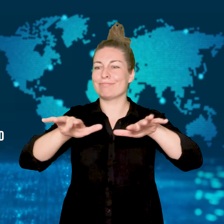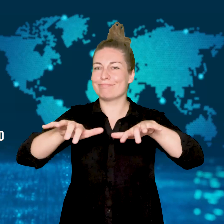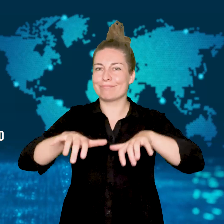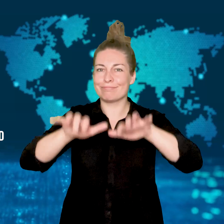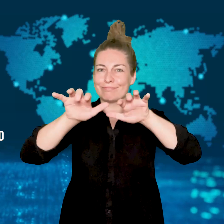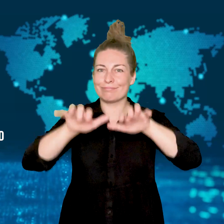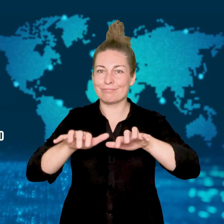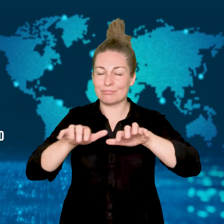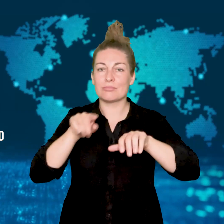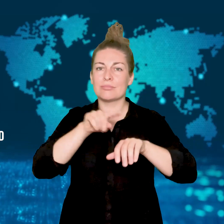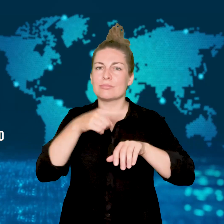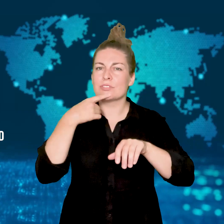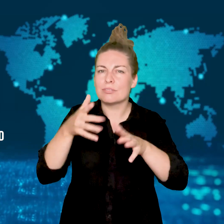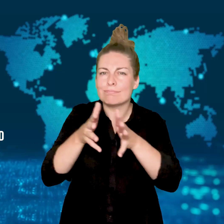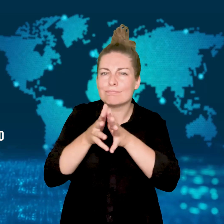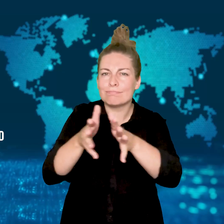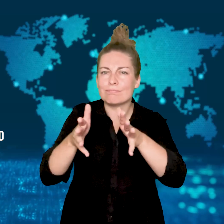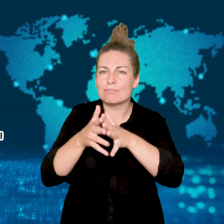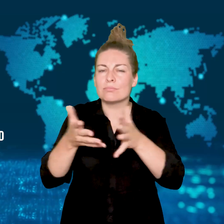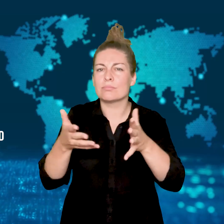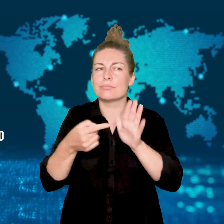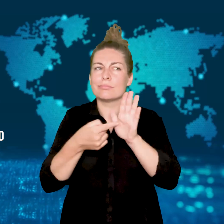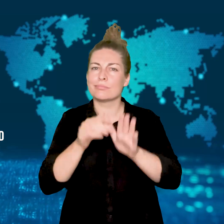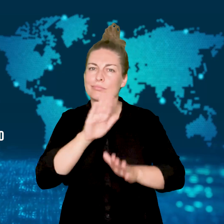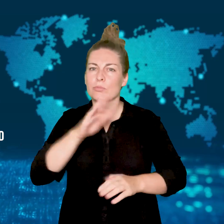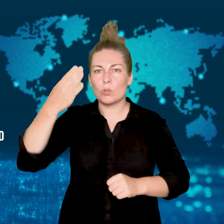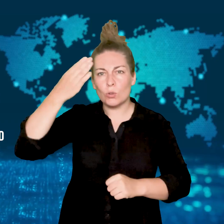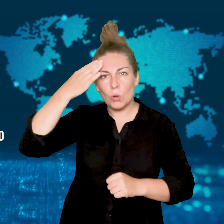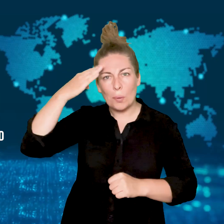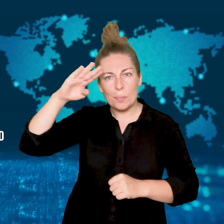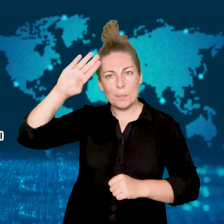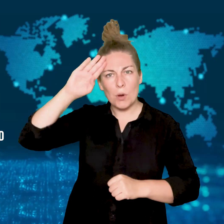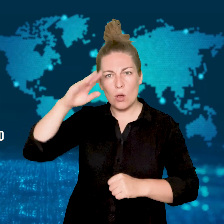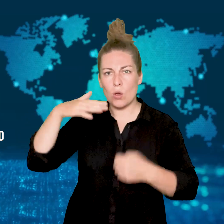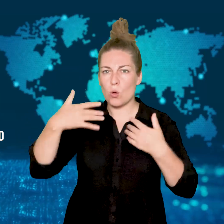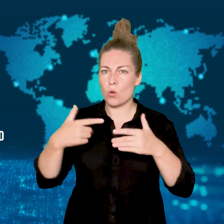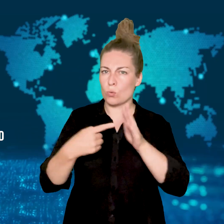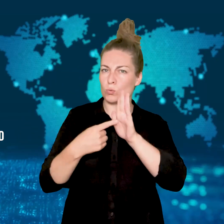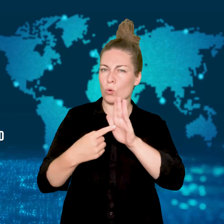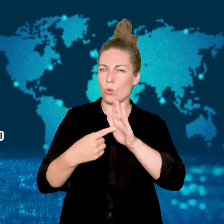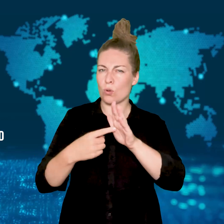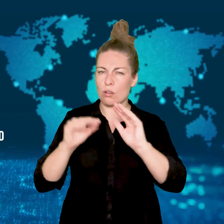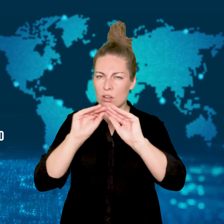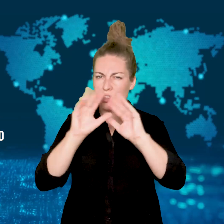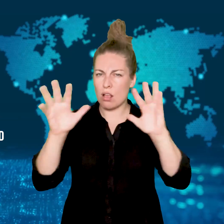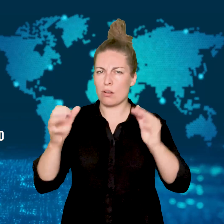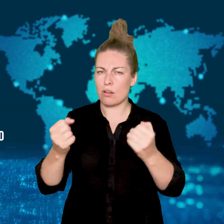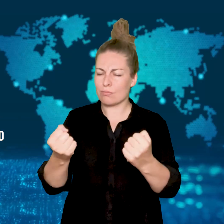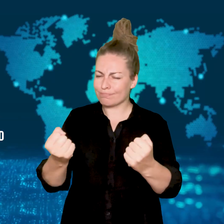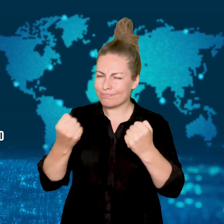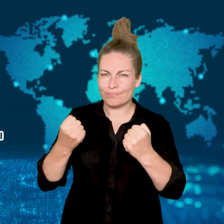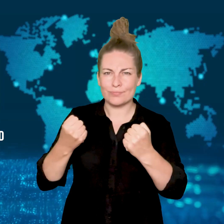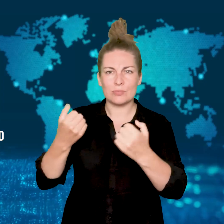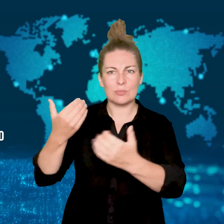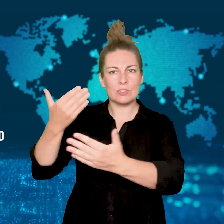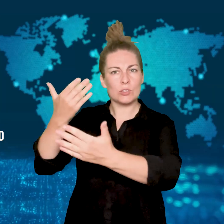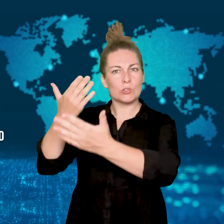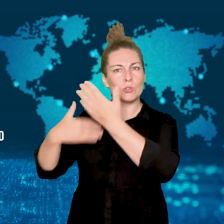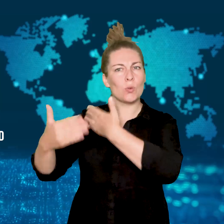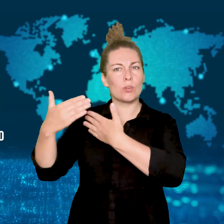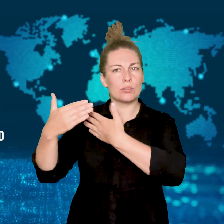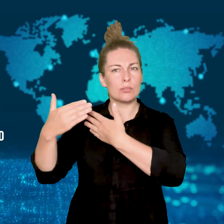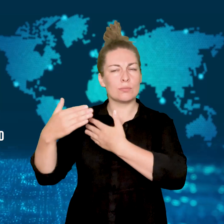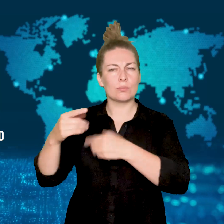and clear historical position against the use of mercenaries."